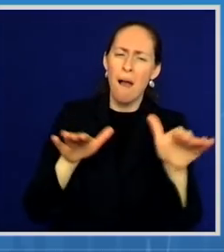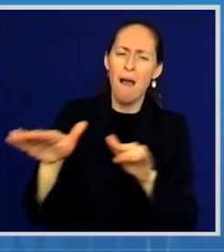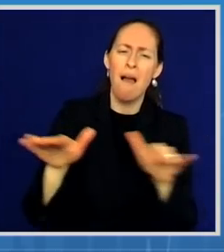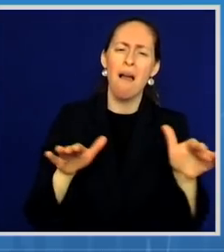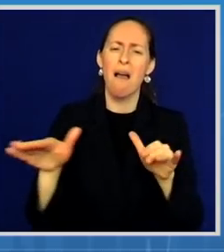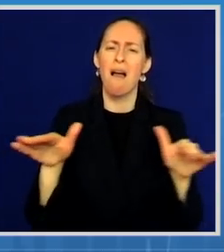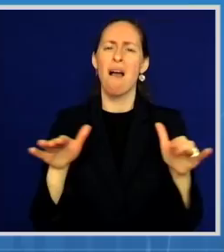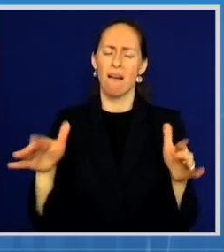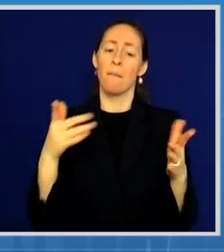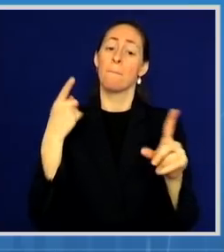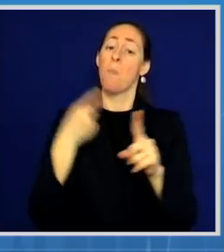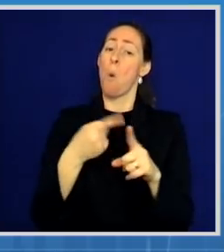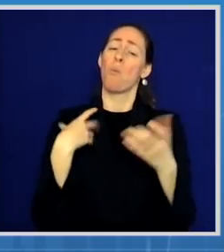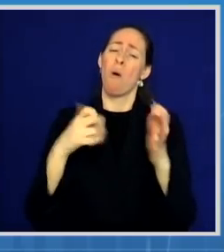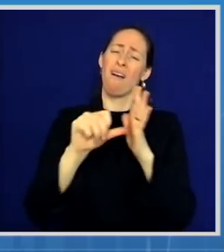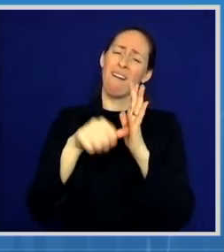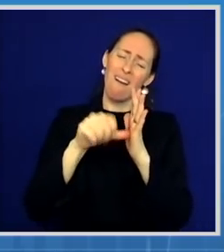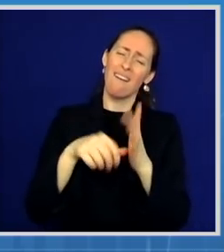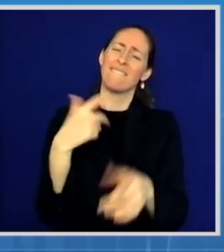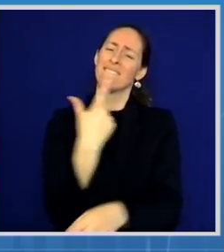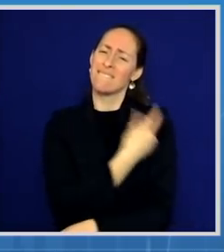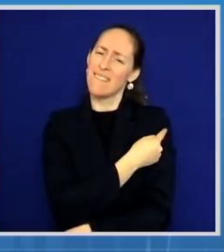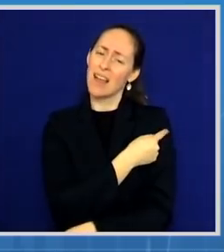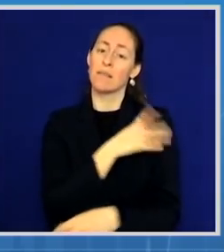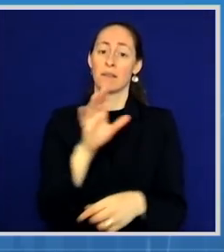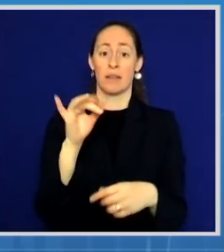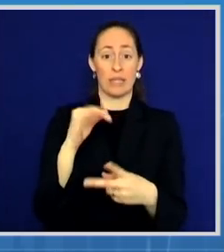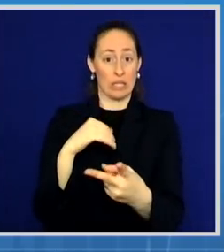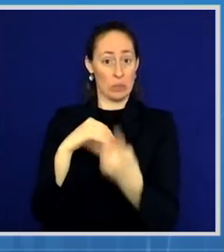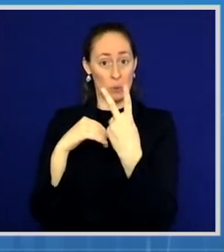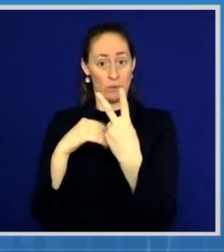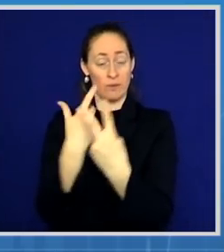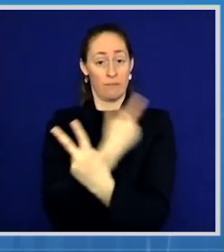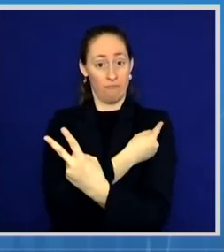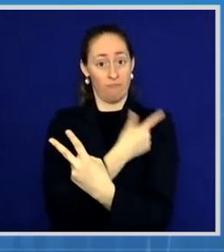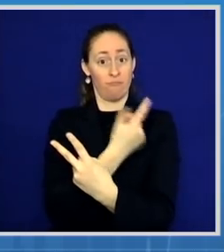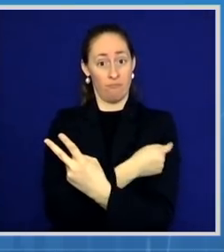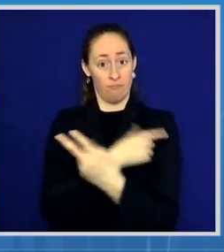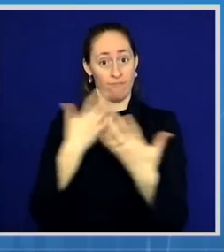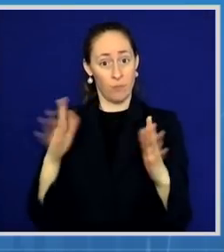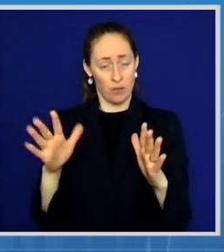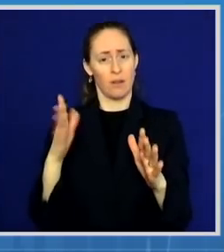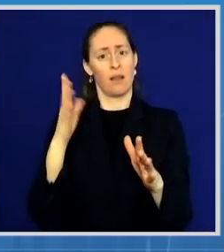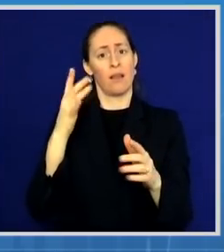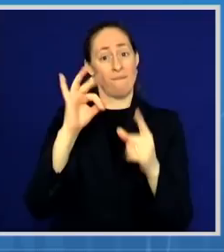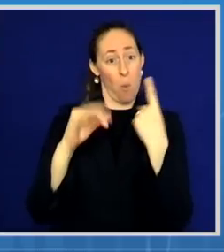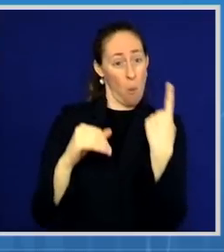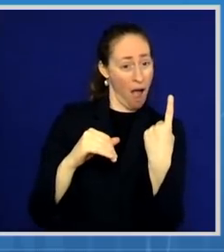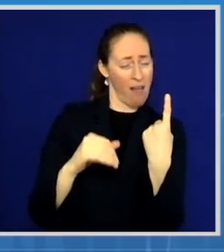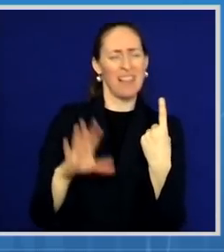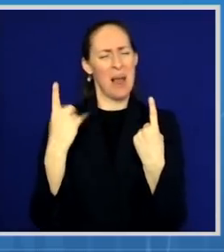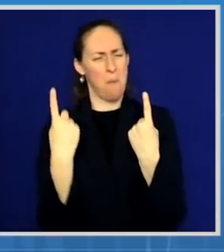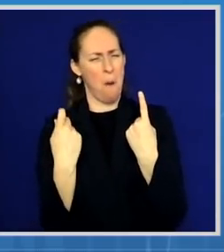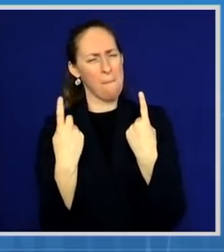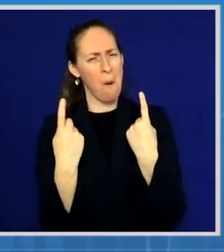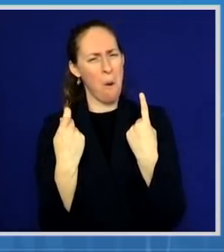and if you're having a two dose regimen, make sure you get that second dose. Now passing it over to Dr. Murthy.